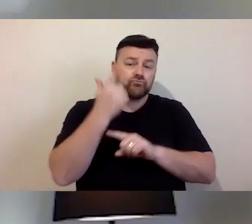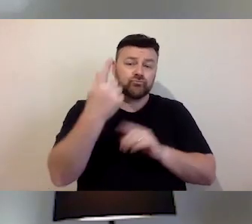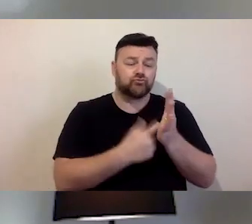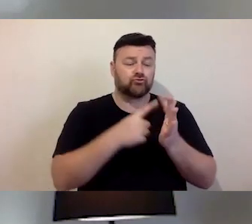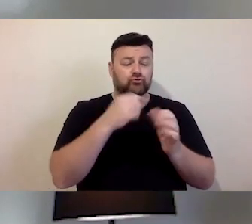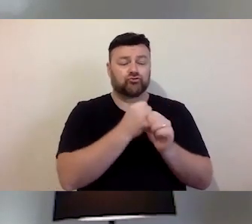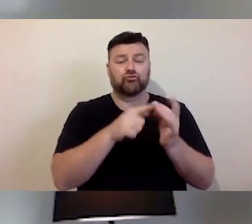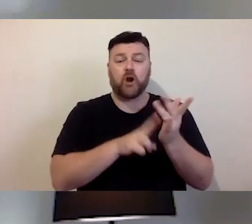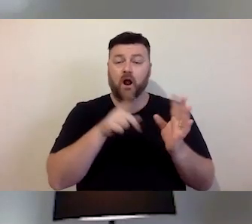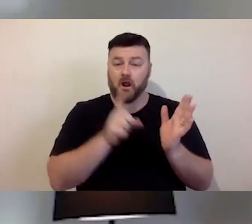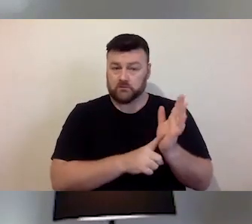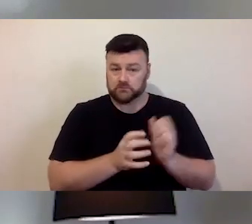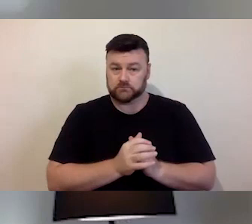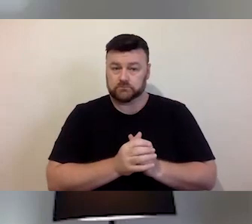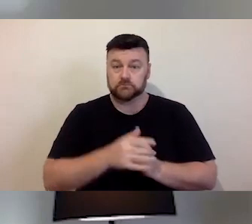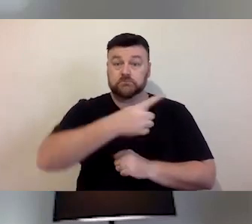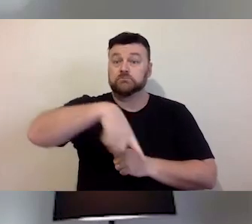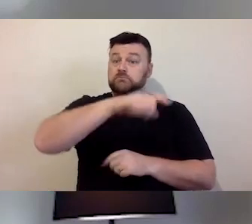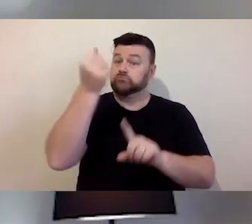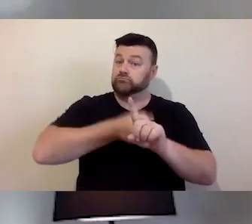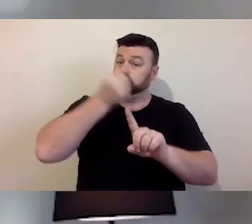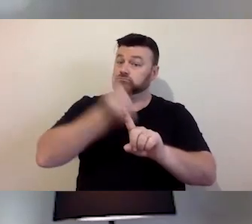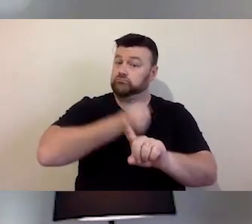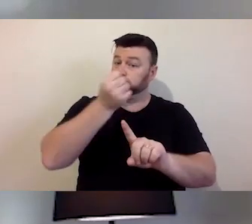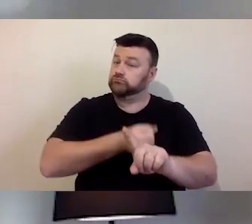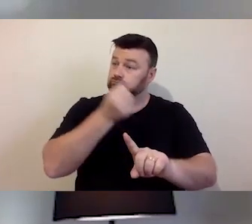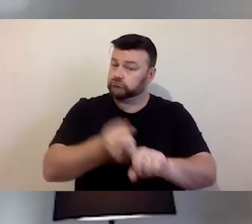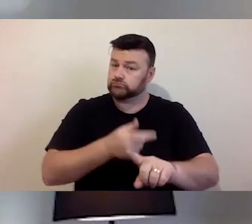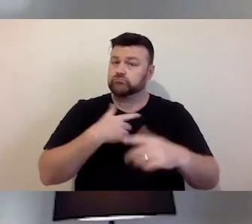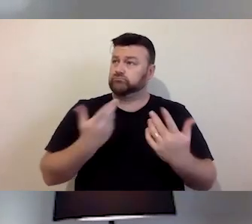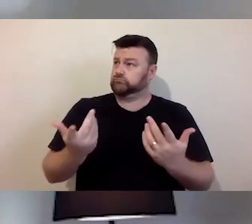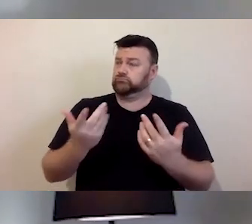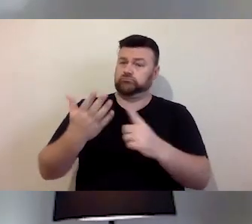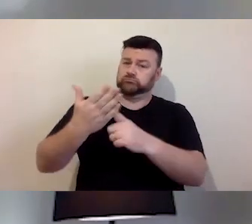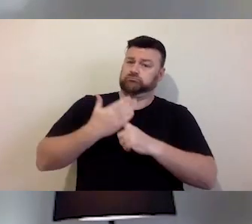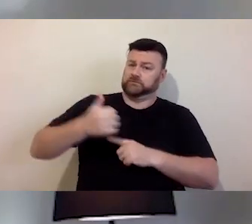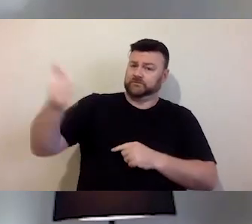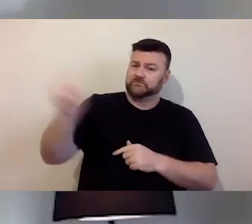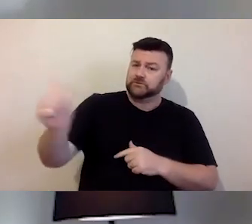These people protesting to oppose the deaths of Indigenous people in police custody.